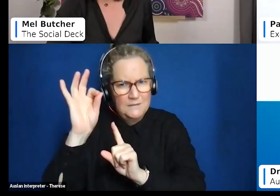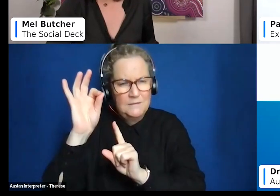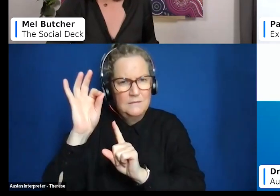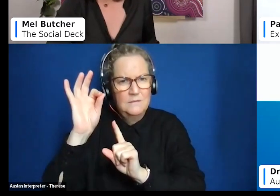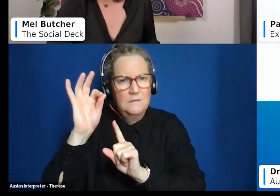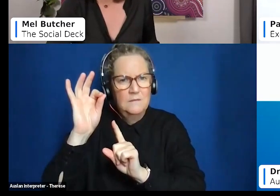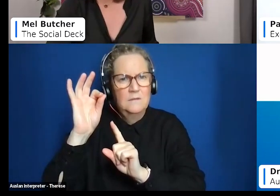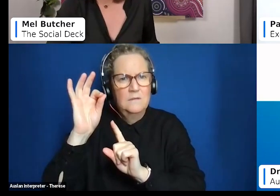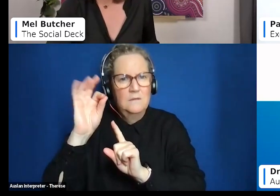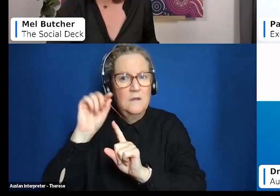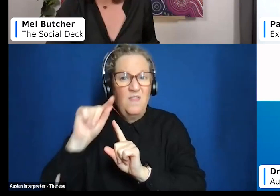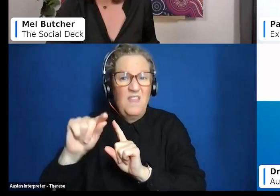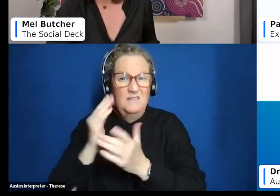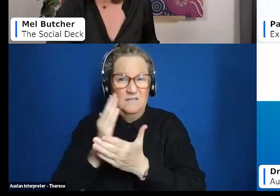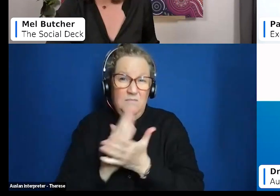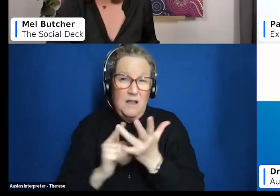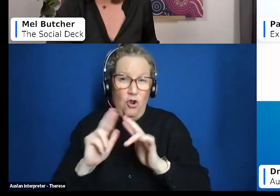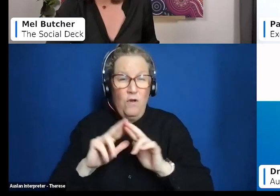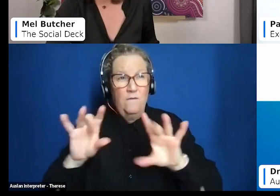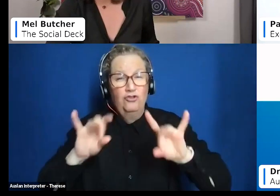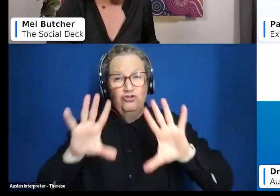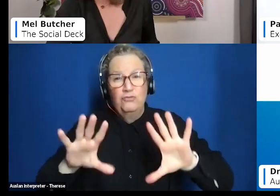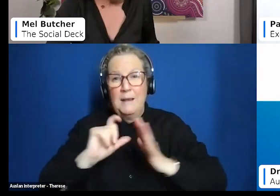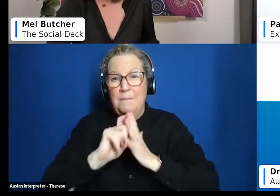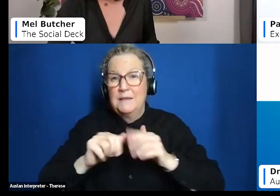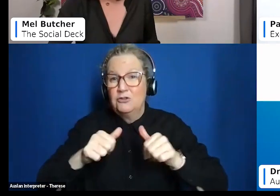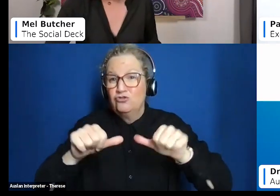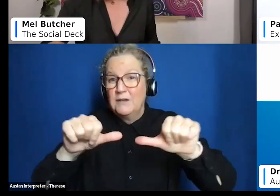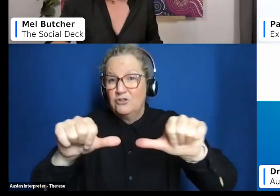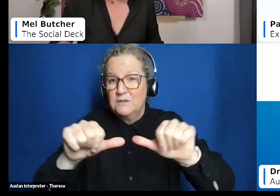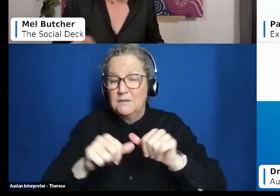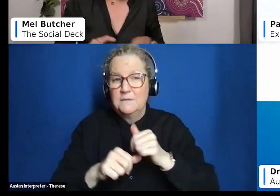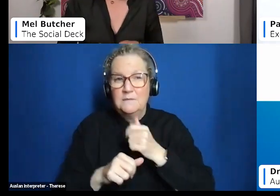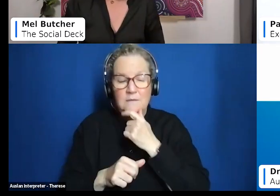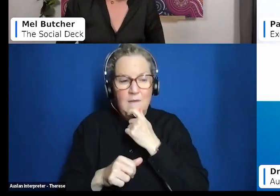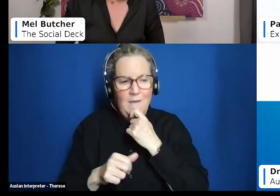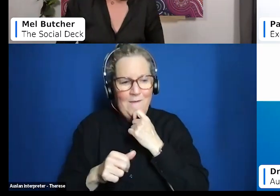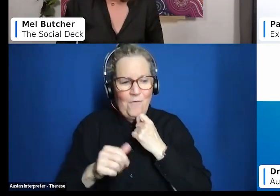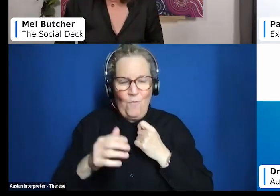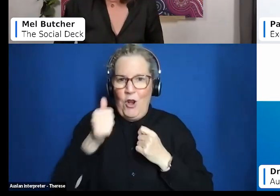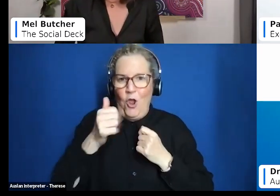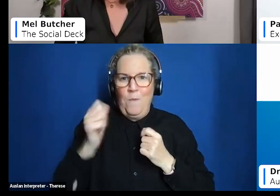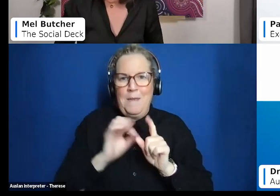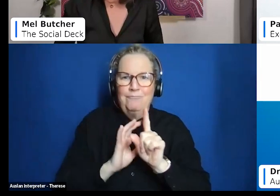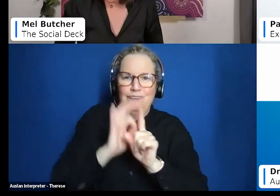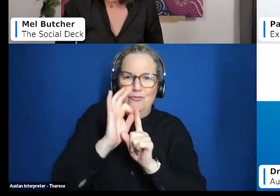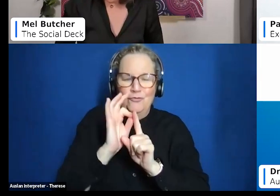also as part of Australia's disability strategy and understanding that we have to get better in terms of how we assess outcomes.